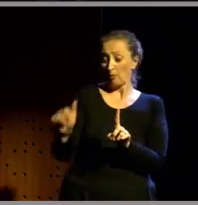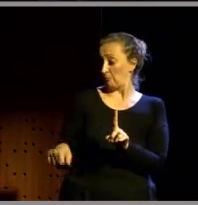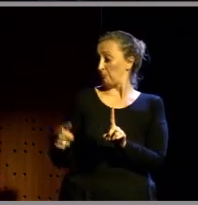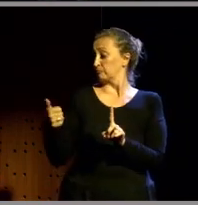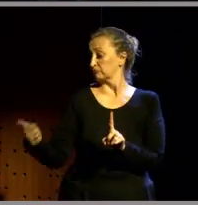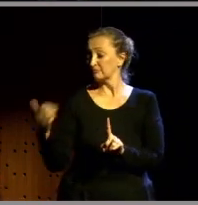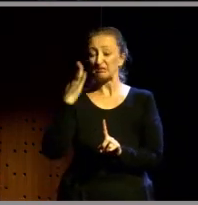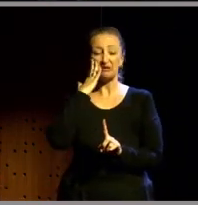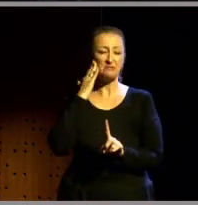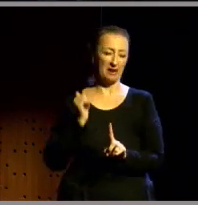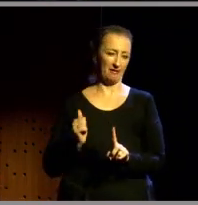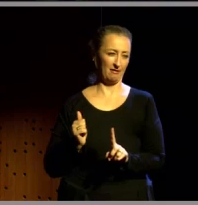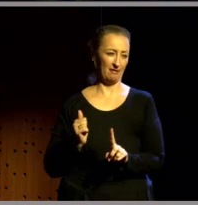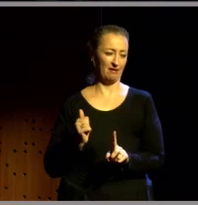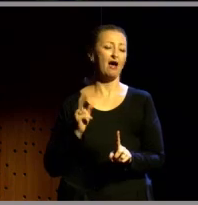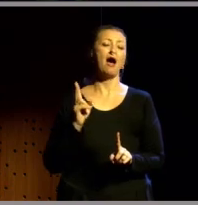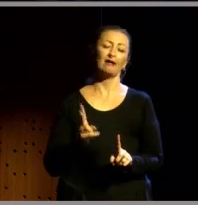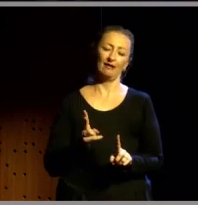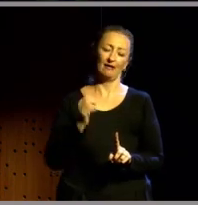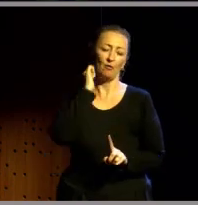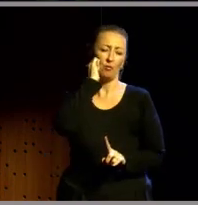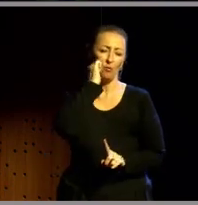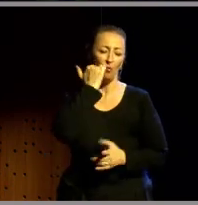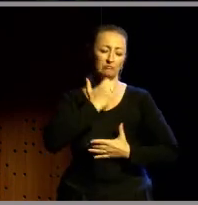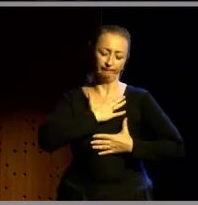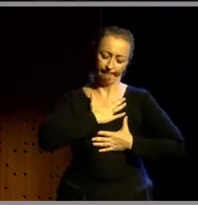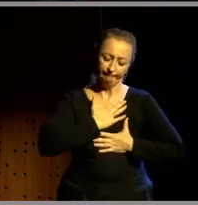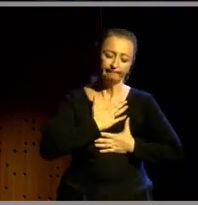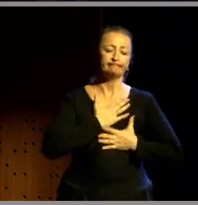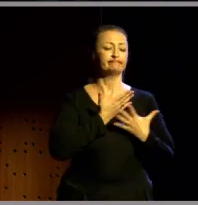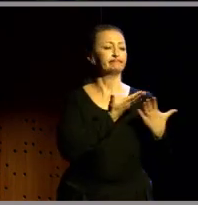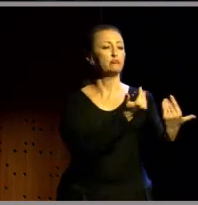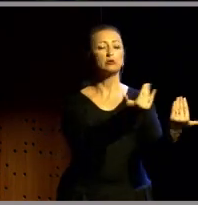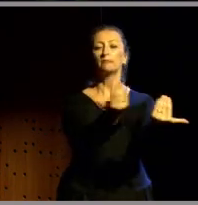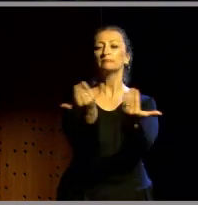once again, a very warm and sincere welcome to you, to Gadigal.